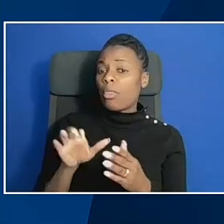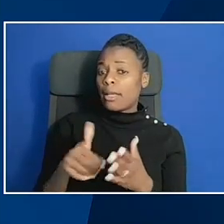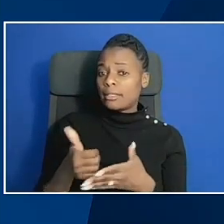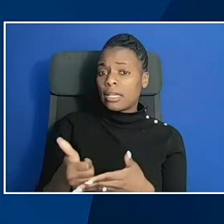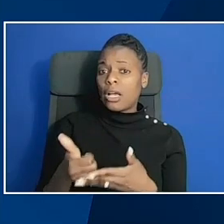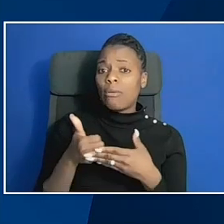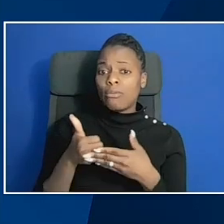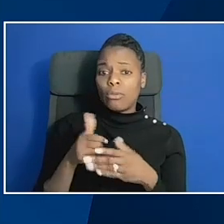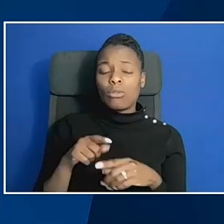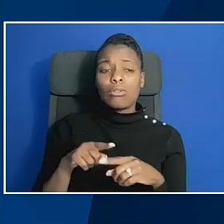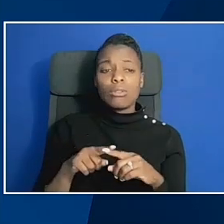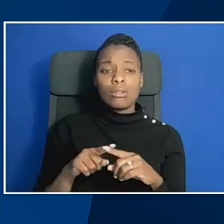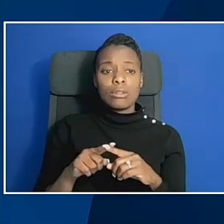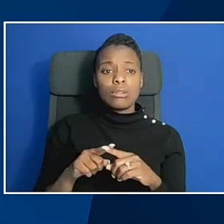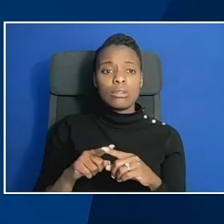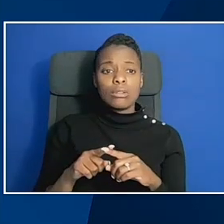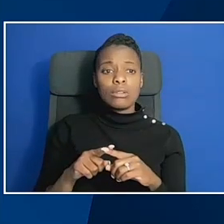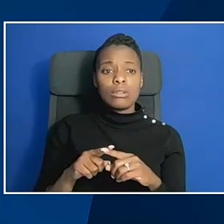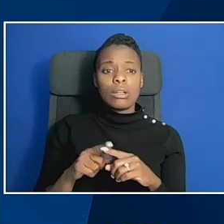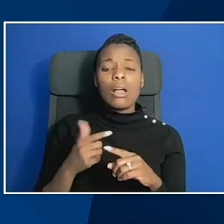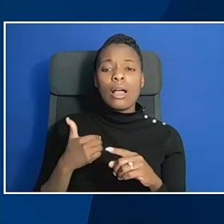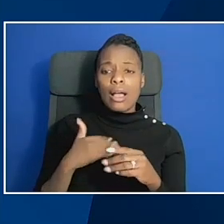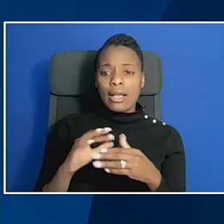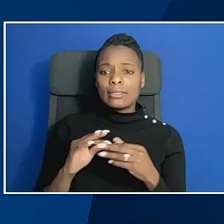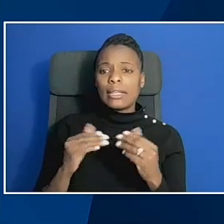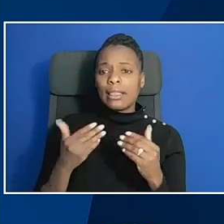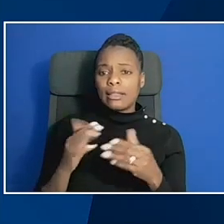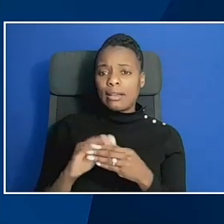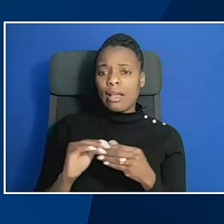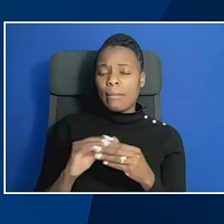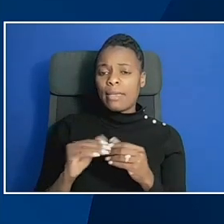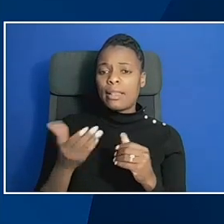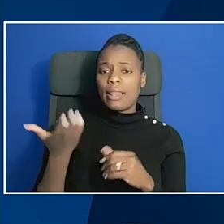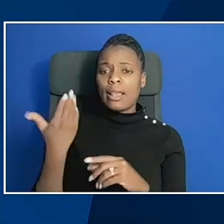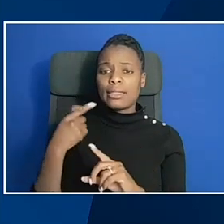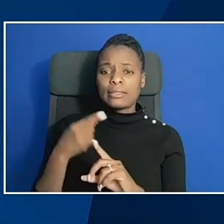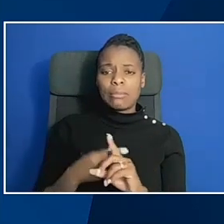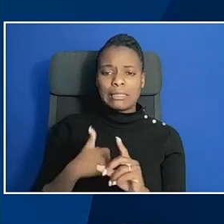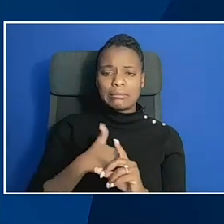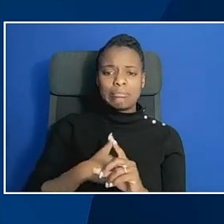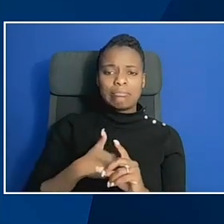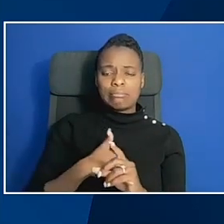things that and I know I made this comment last month, so I'm sorry to be duplicative, but I'll say it again anyway, which is some of those things that you